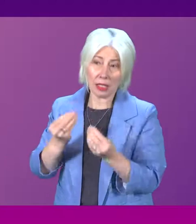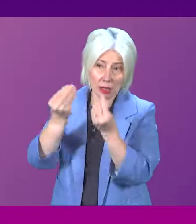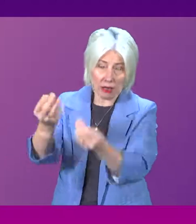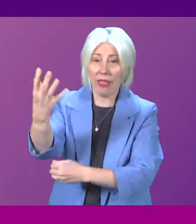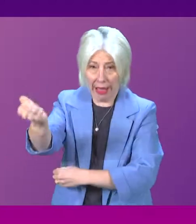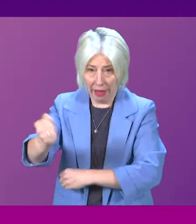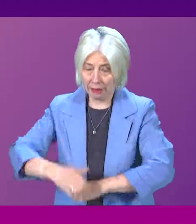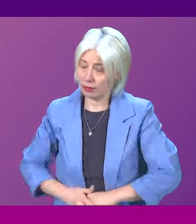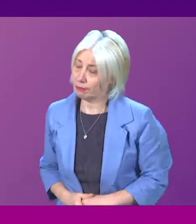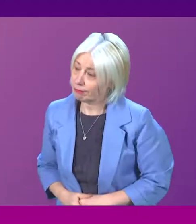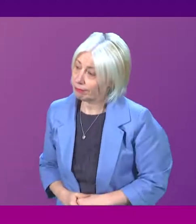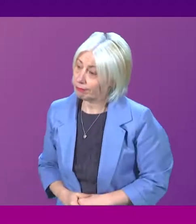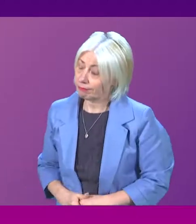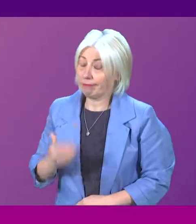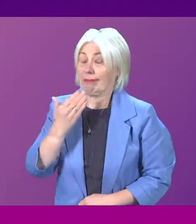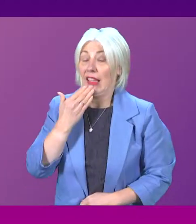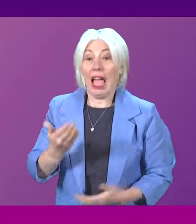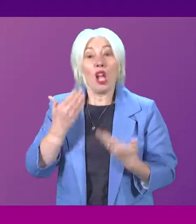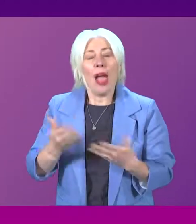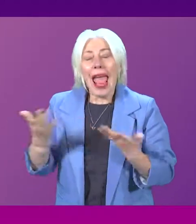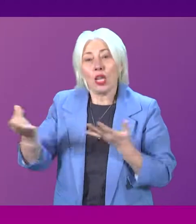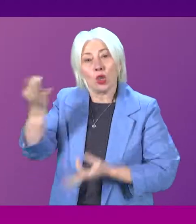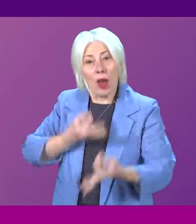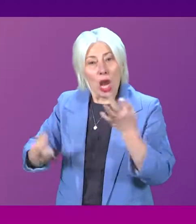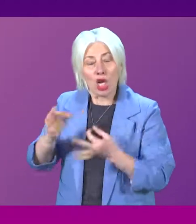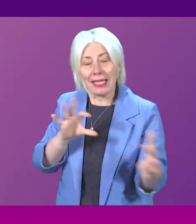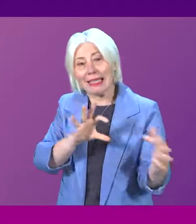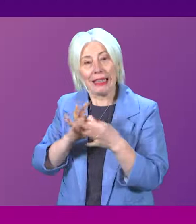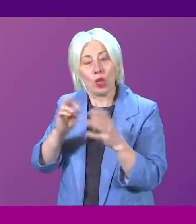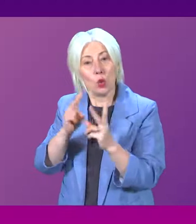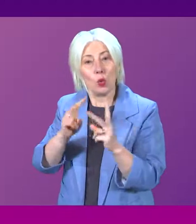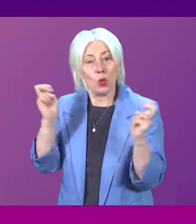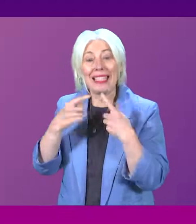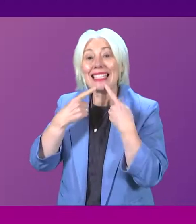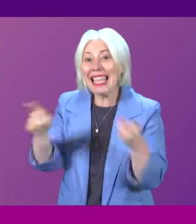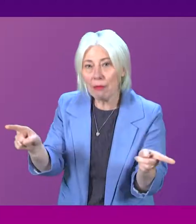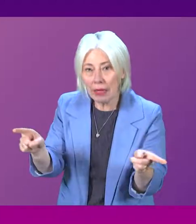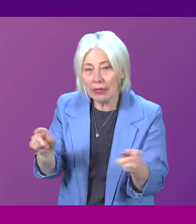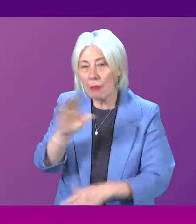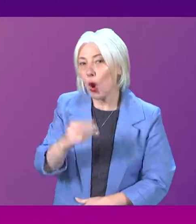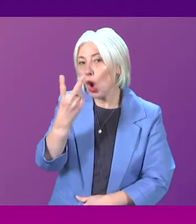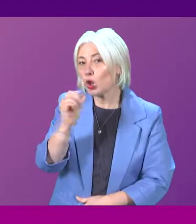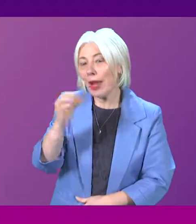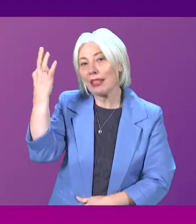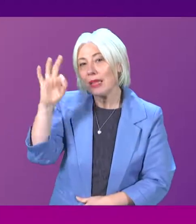The cabinet secretary will now take questions on the issues that were raised in his statement. I intend to allow around 20 minutes, after which we will need to move to the next item